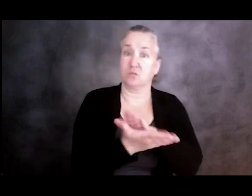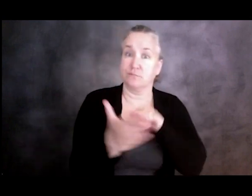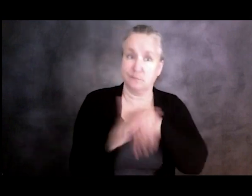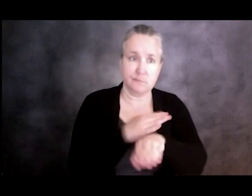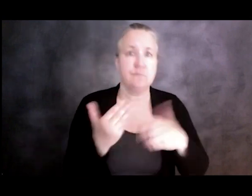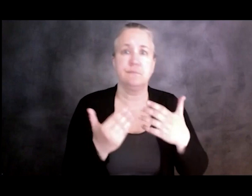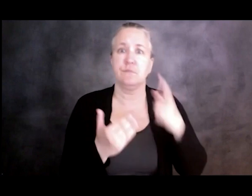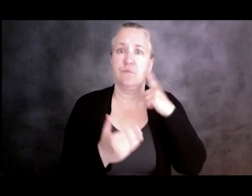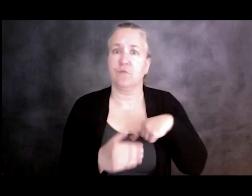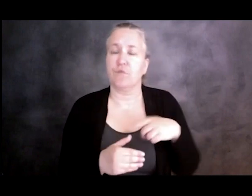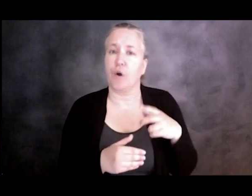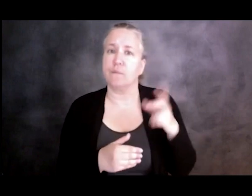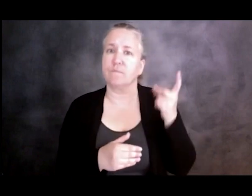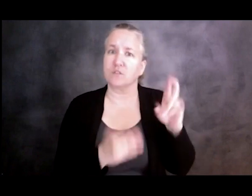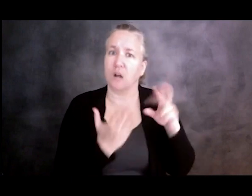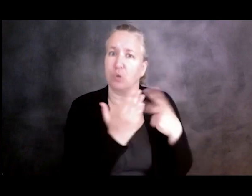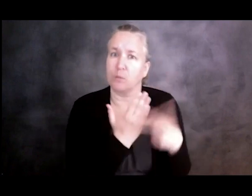for my doctoral program, my statement of purpose